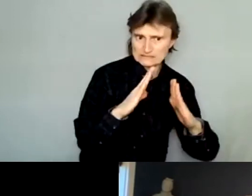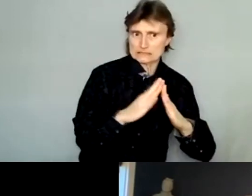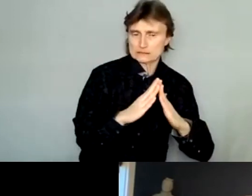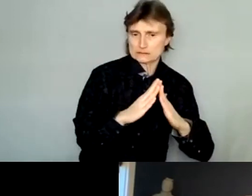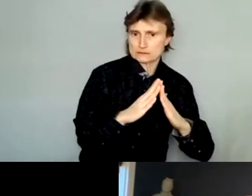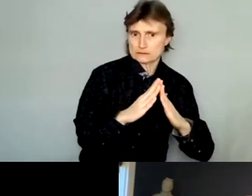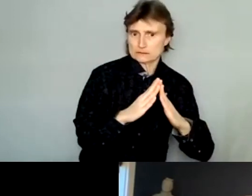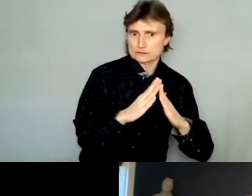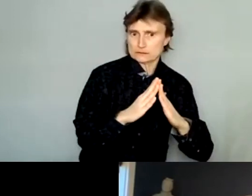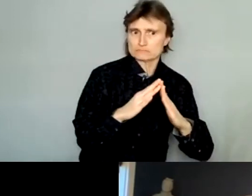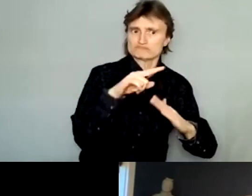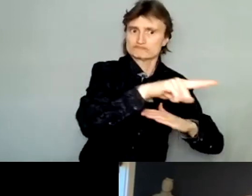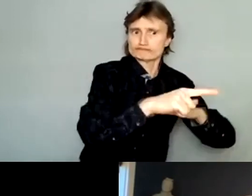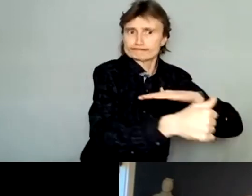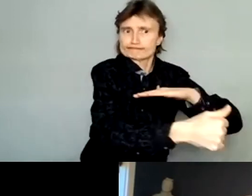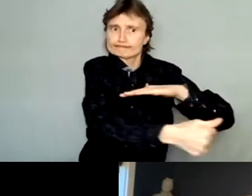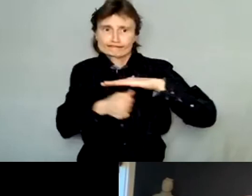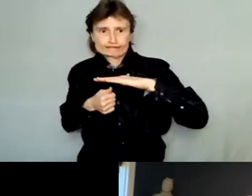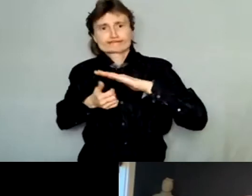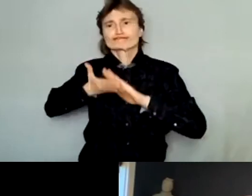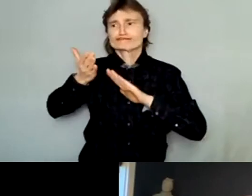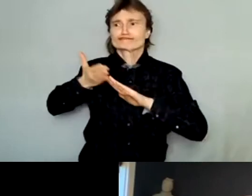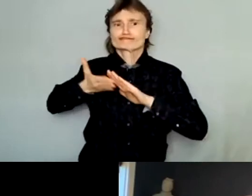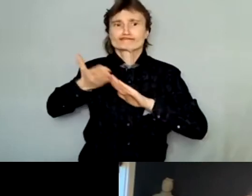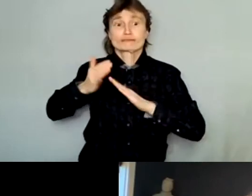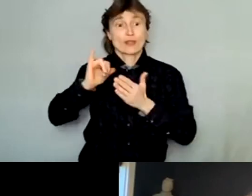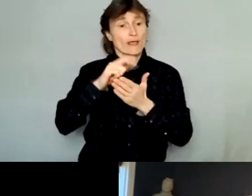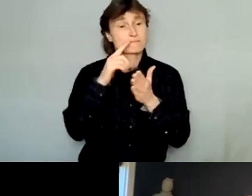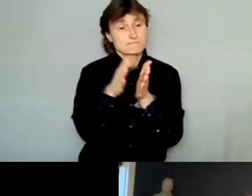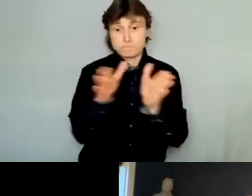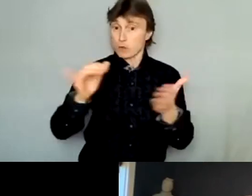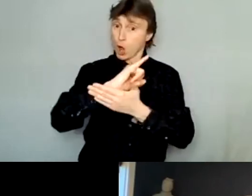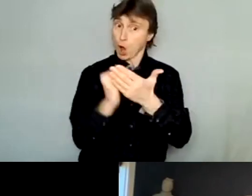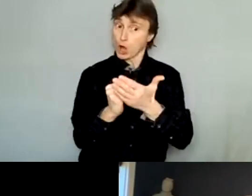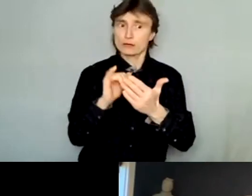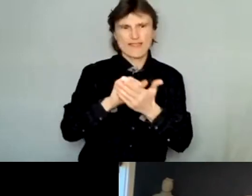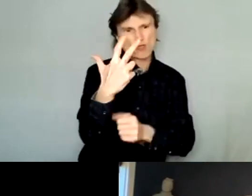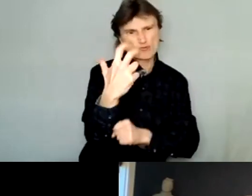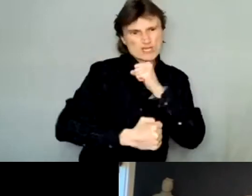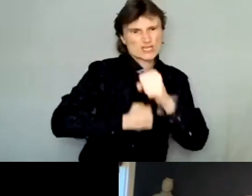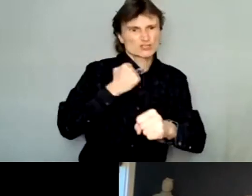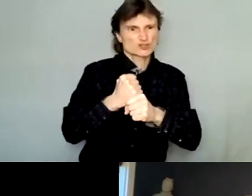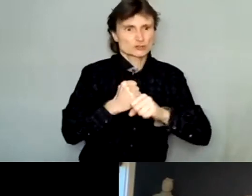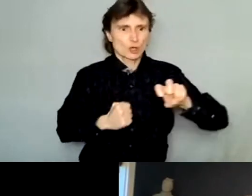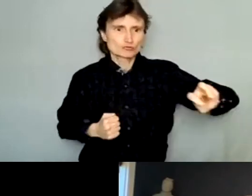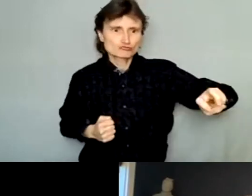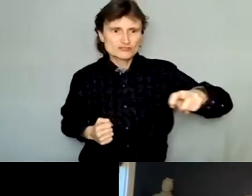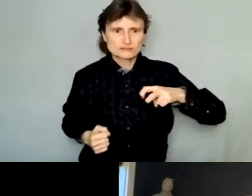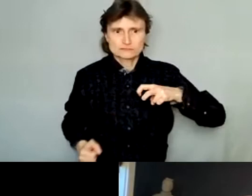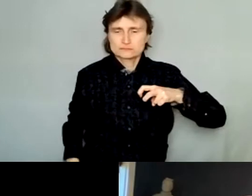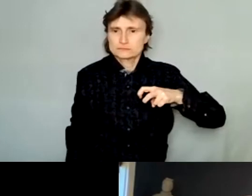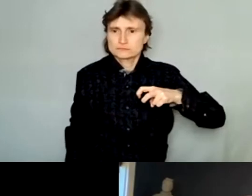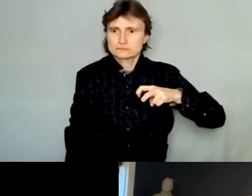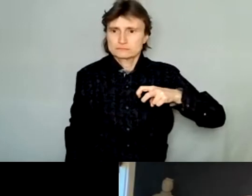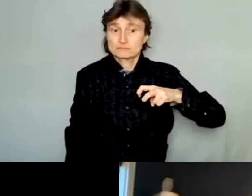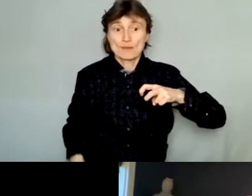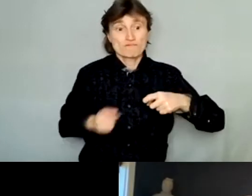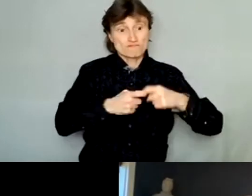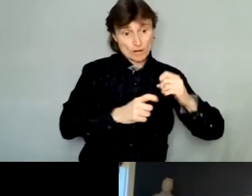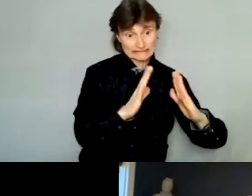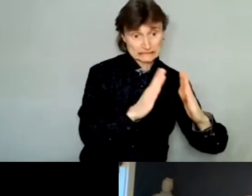This new direction for public art is a three-year transition period between the City and Calgary